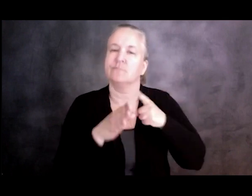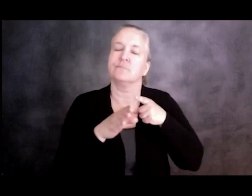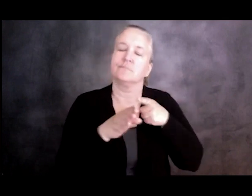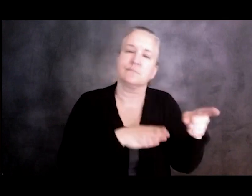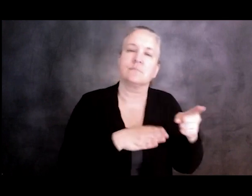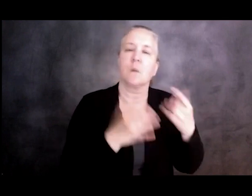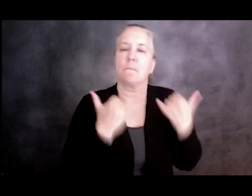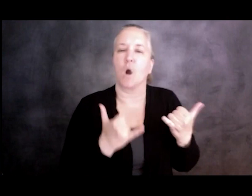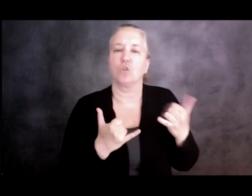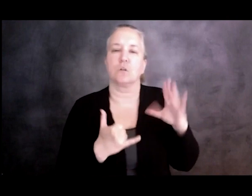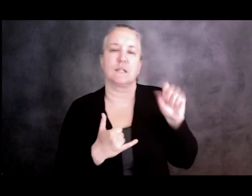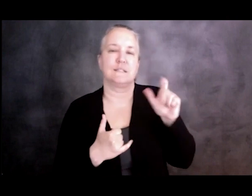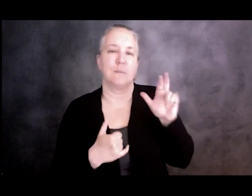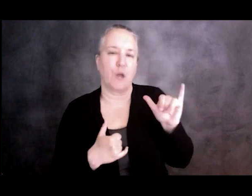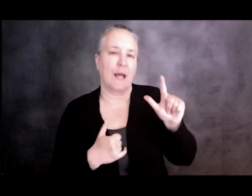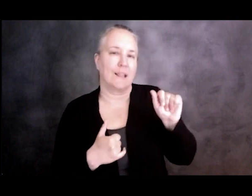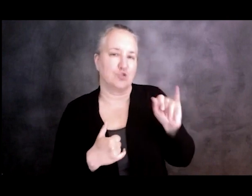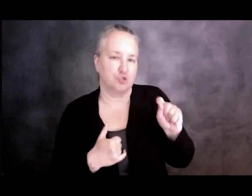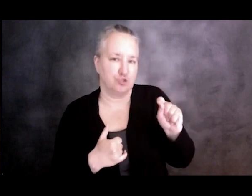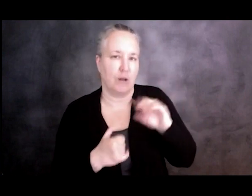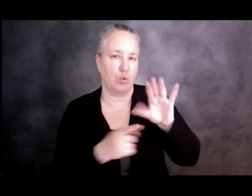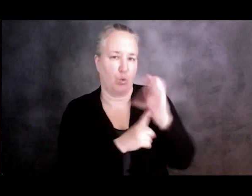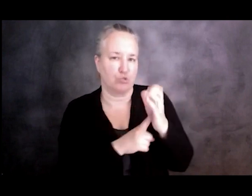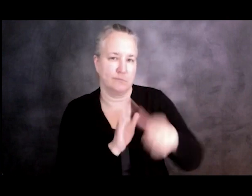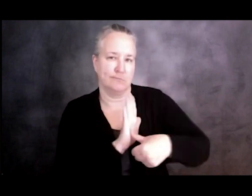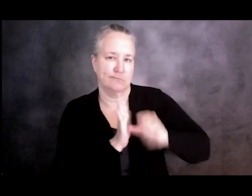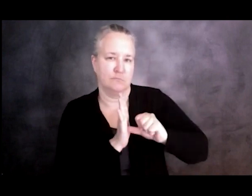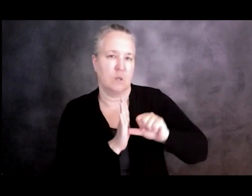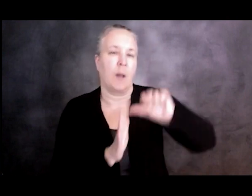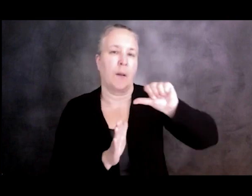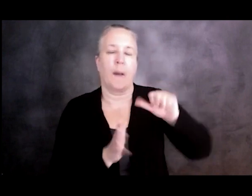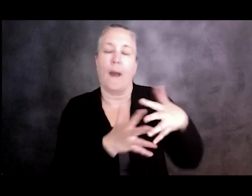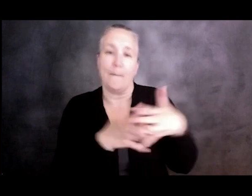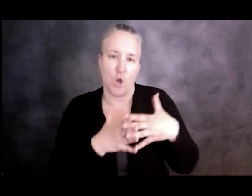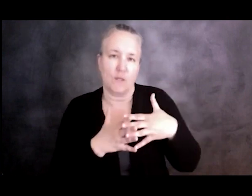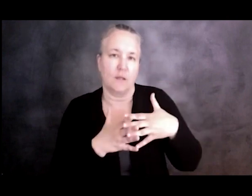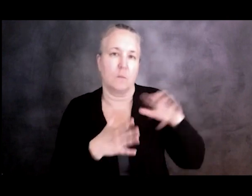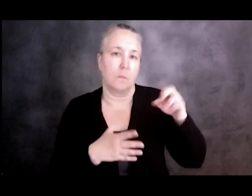literature and culture with an emphasis on American poetry and Asian-American literature.